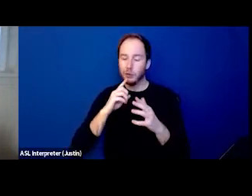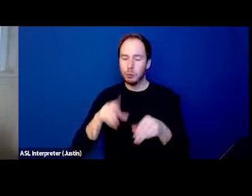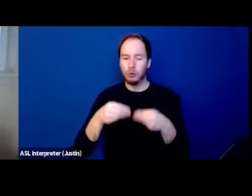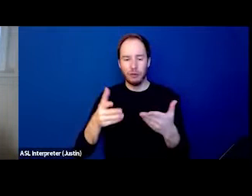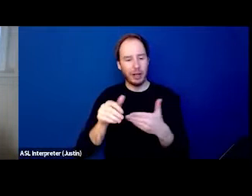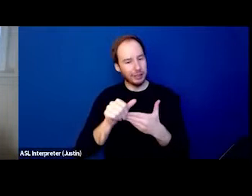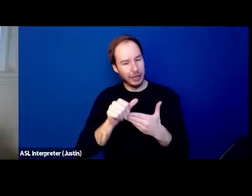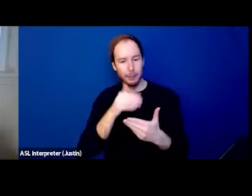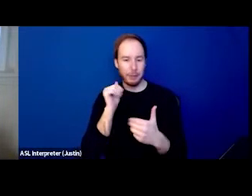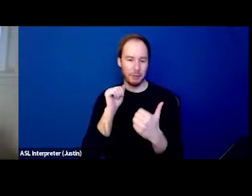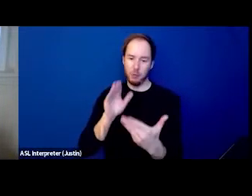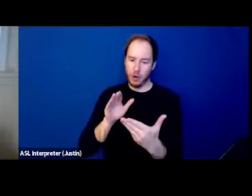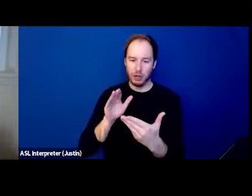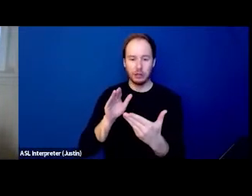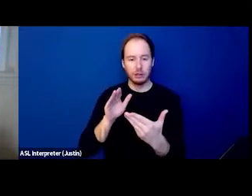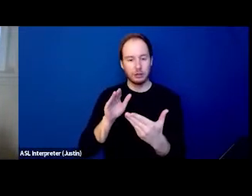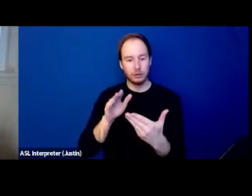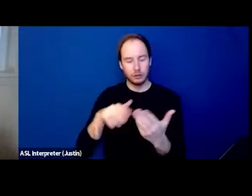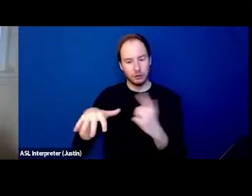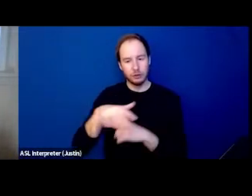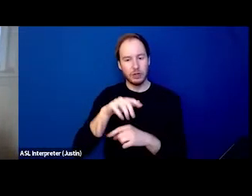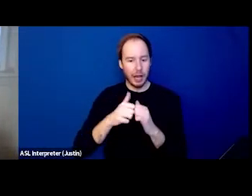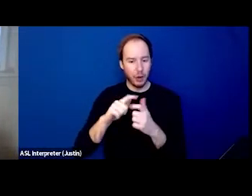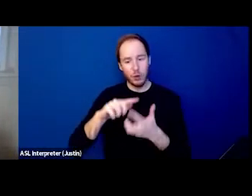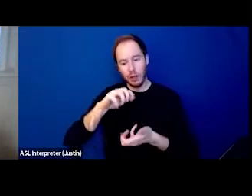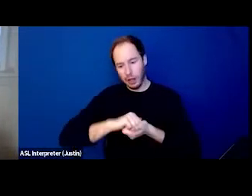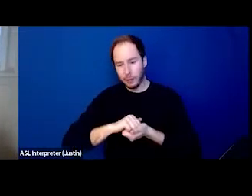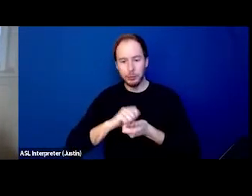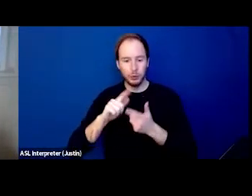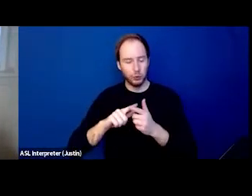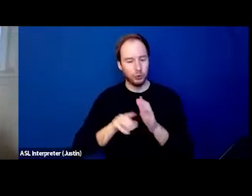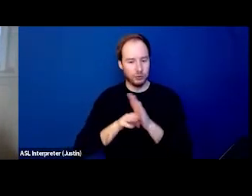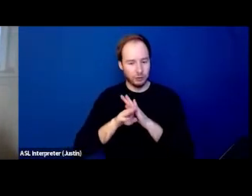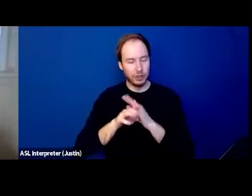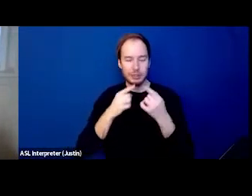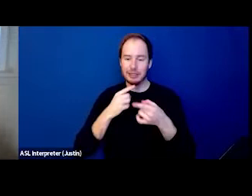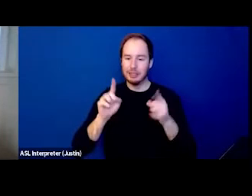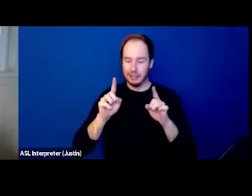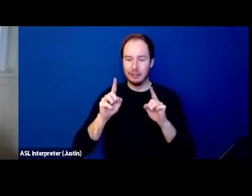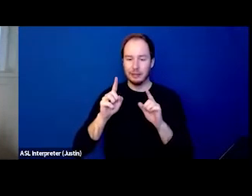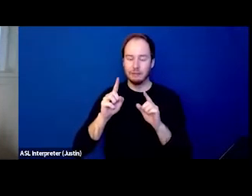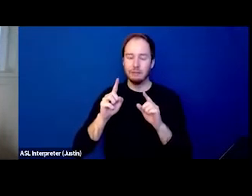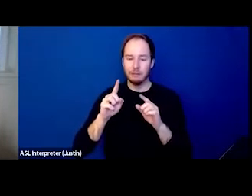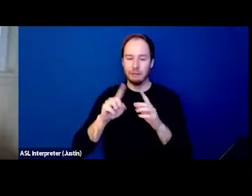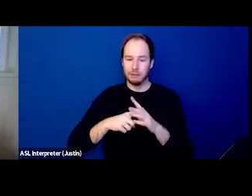and best practices around who to collaborate with and how to build a successful SOAR initiative. Next slide.